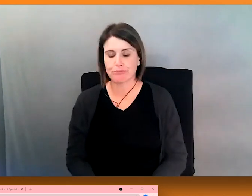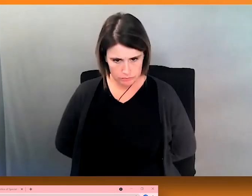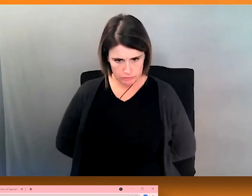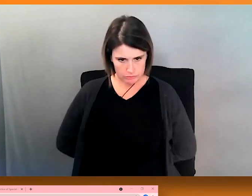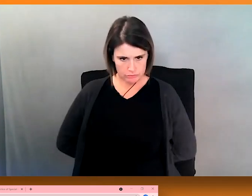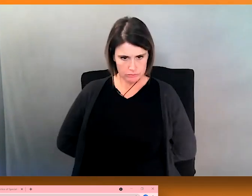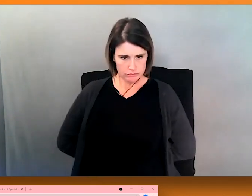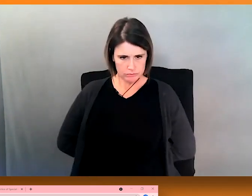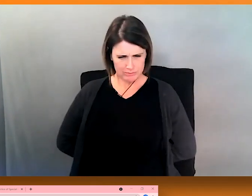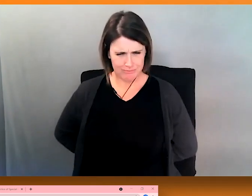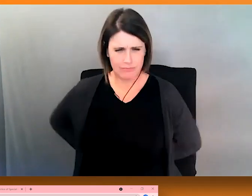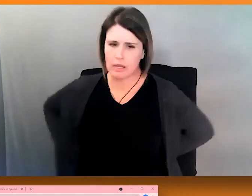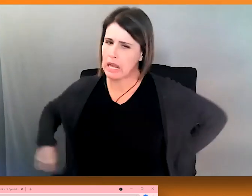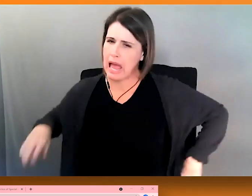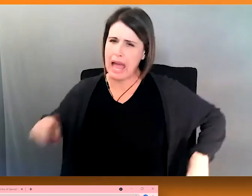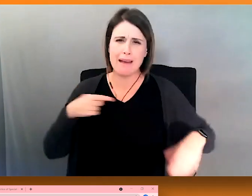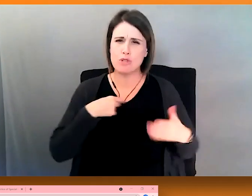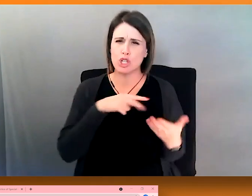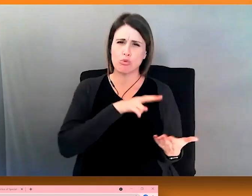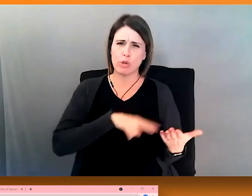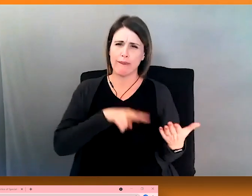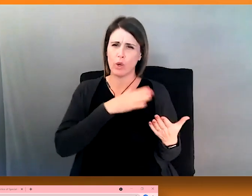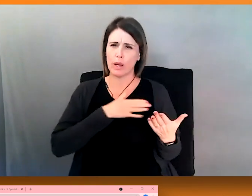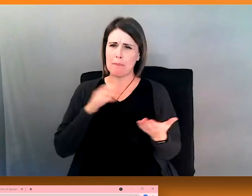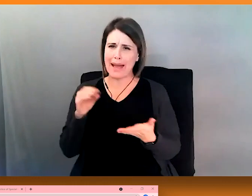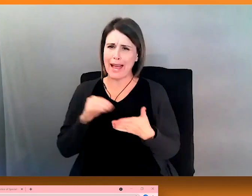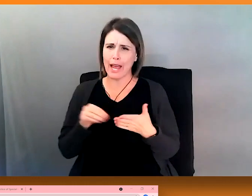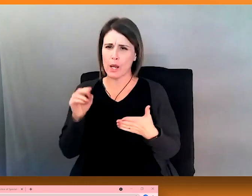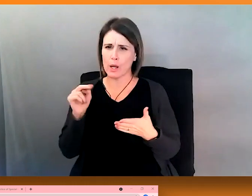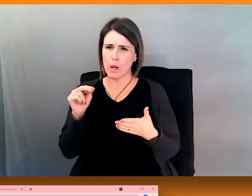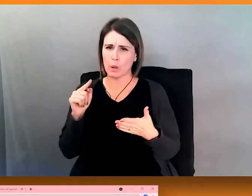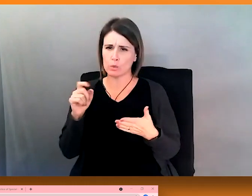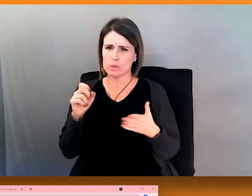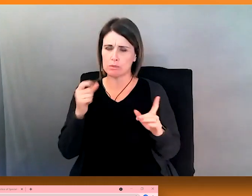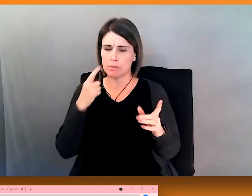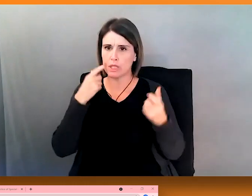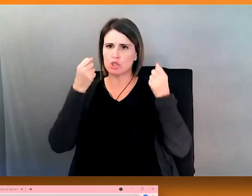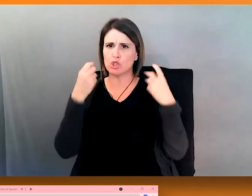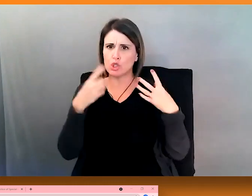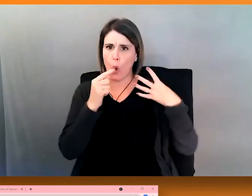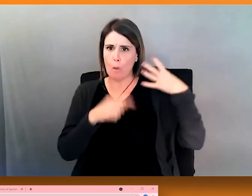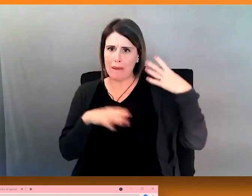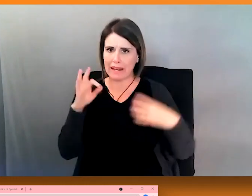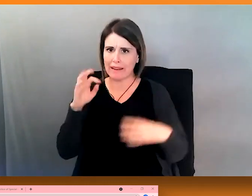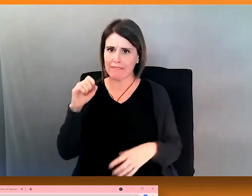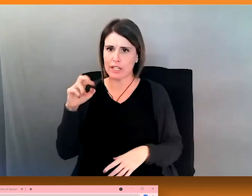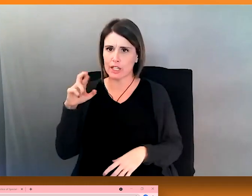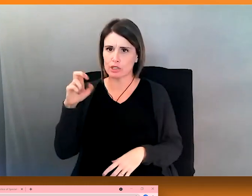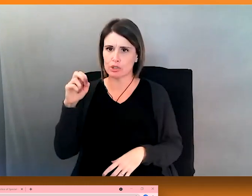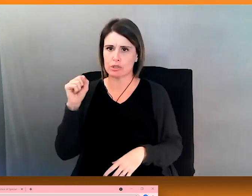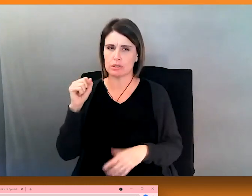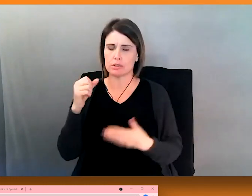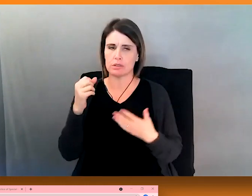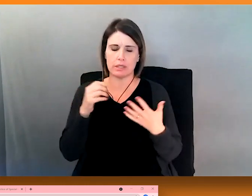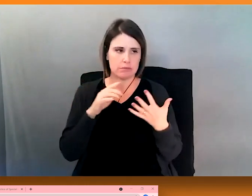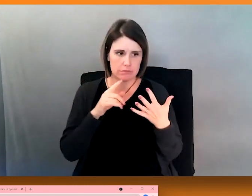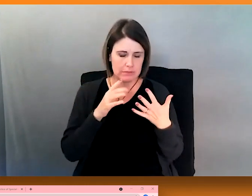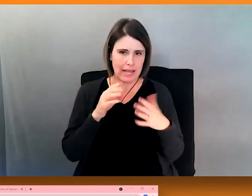OK. Again, I'm just reviewing my notes. There so many features, and I highlighted the ones that I wanted to showcase today.